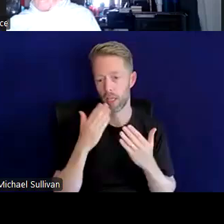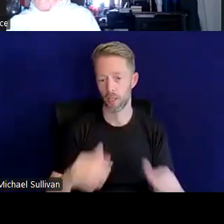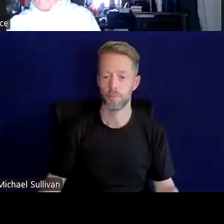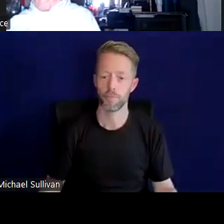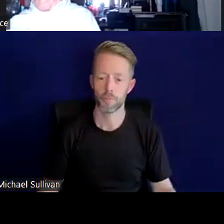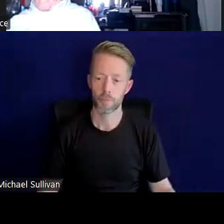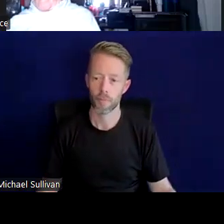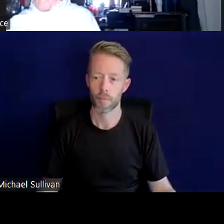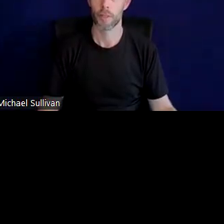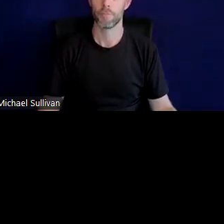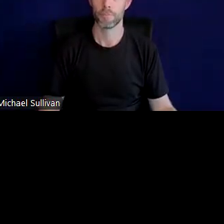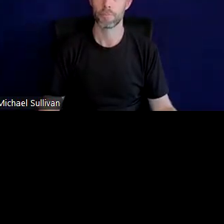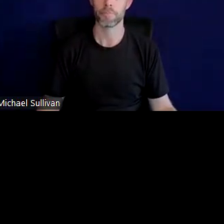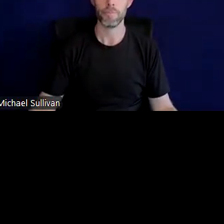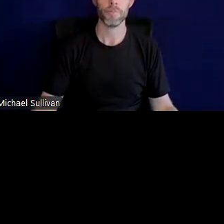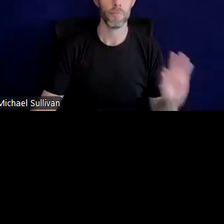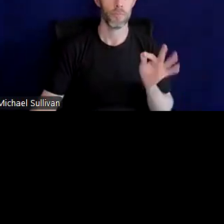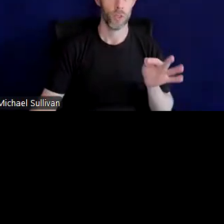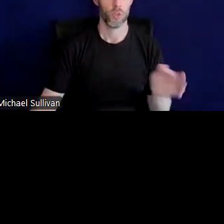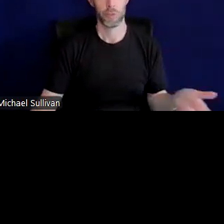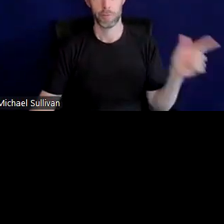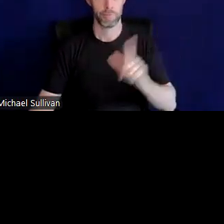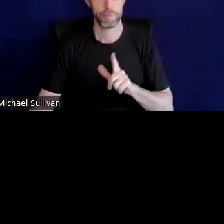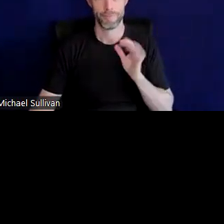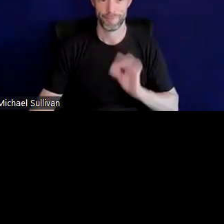self-employment. Thank you